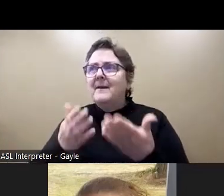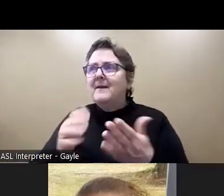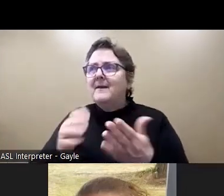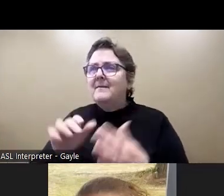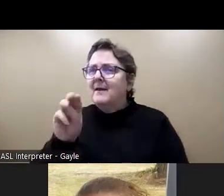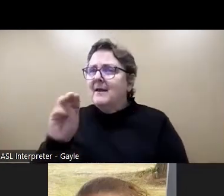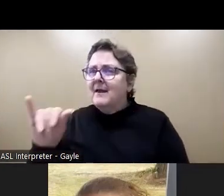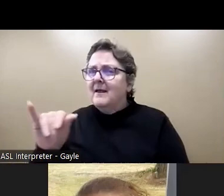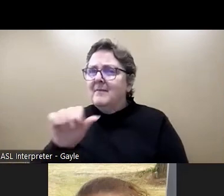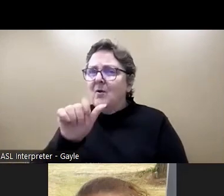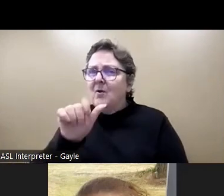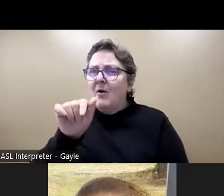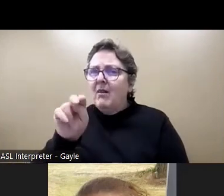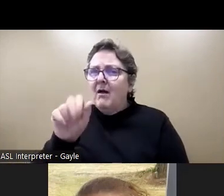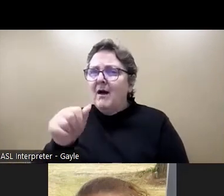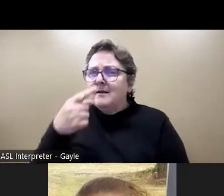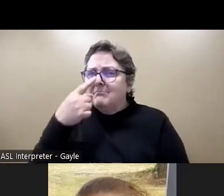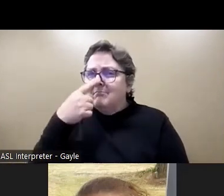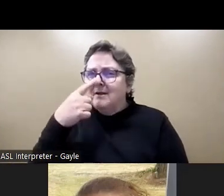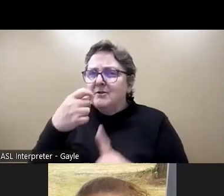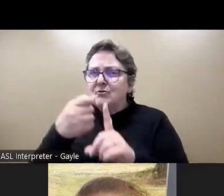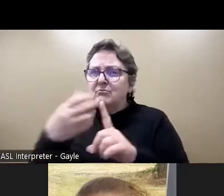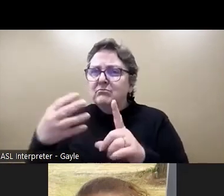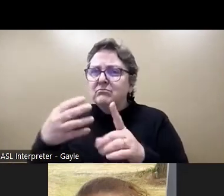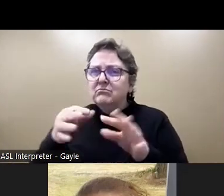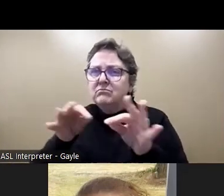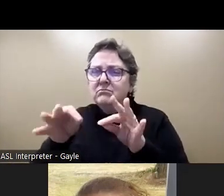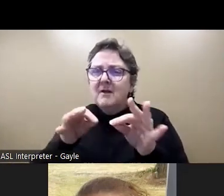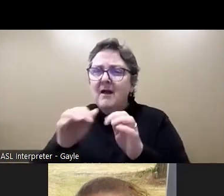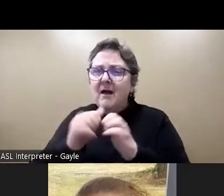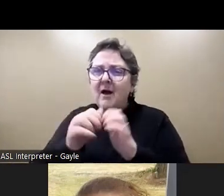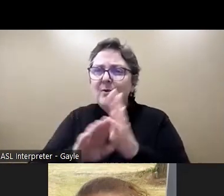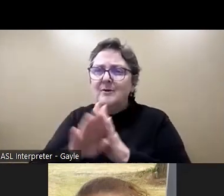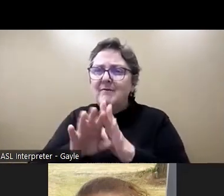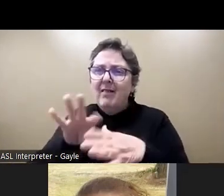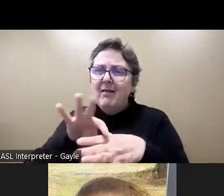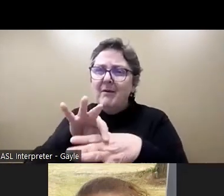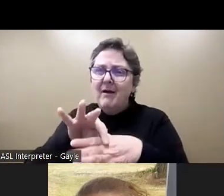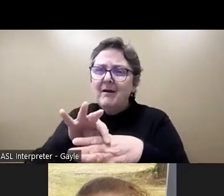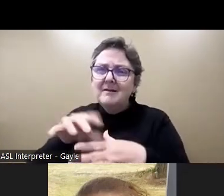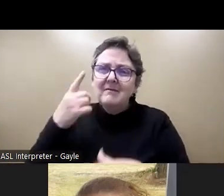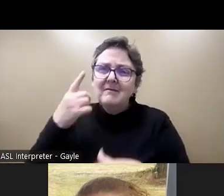the experience of developing content for the blind community.